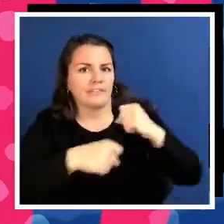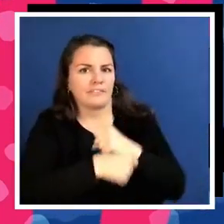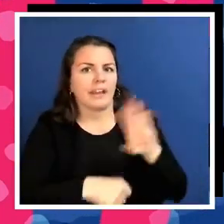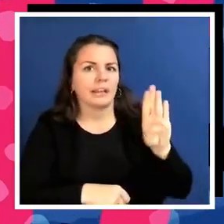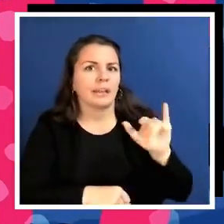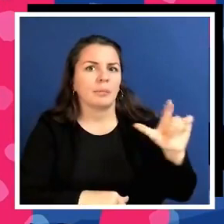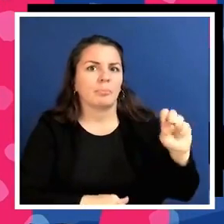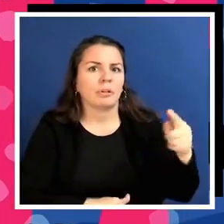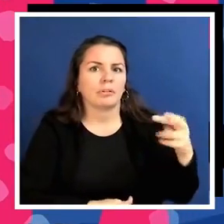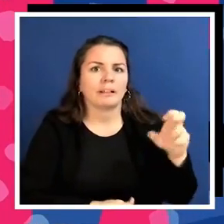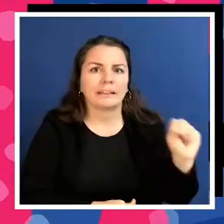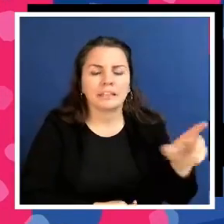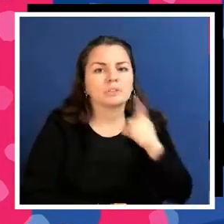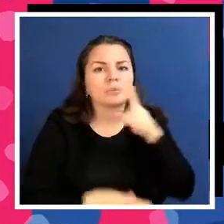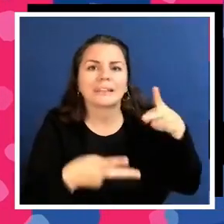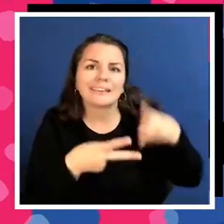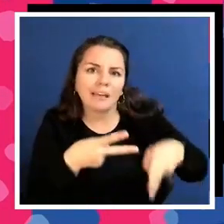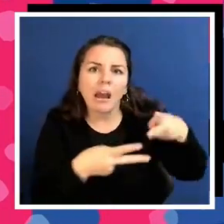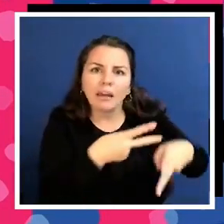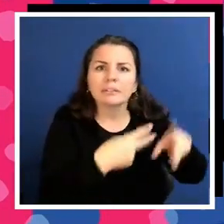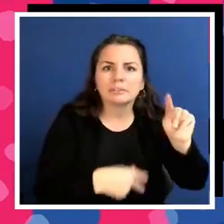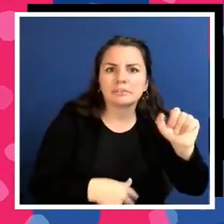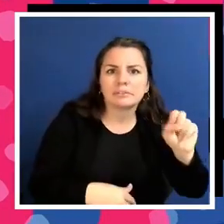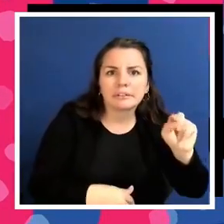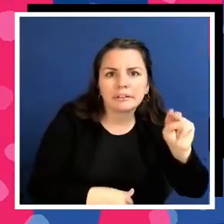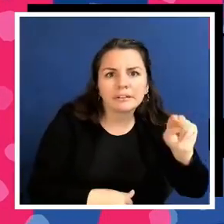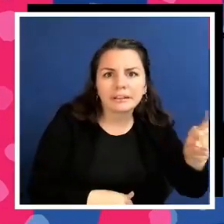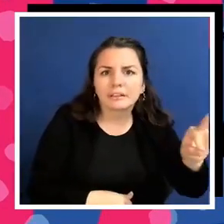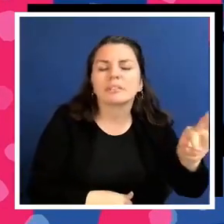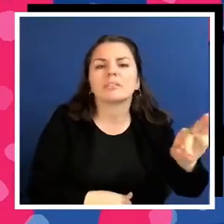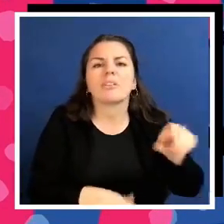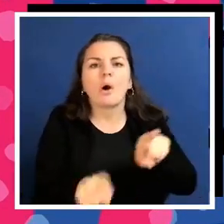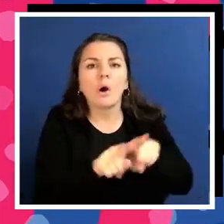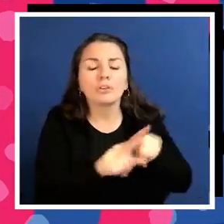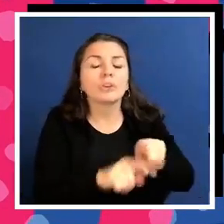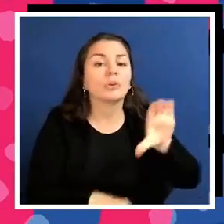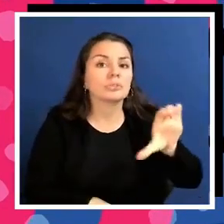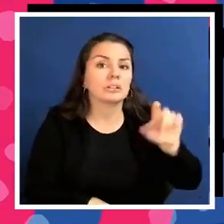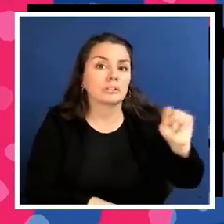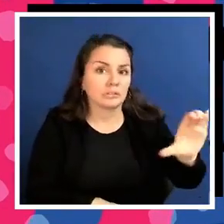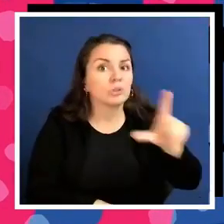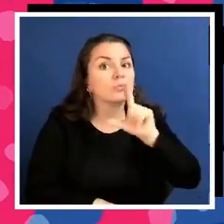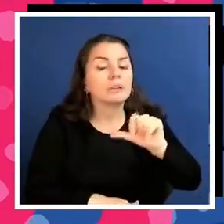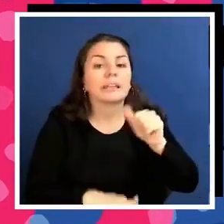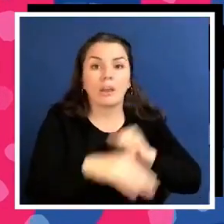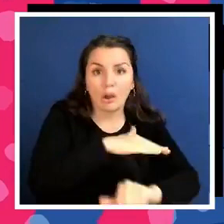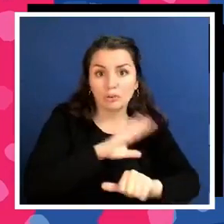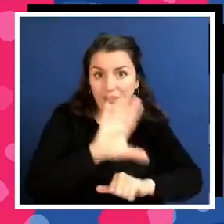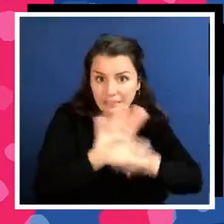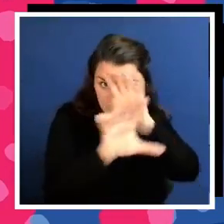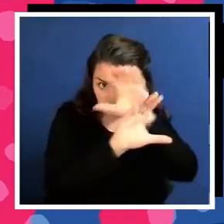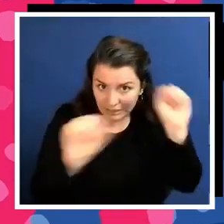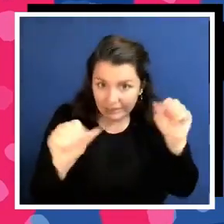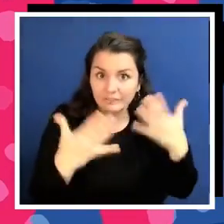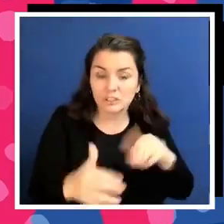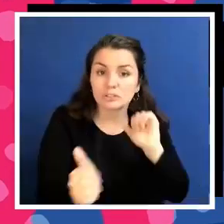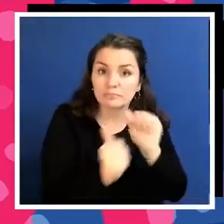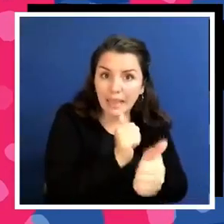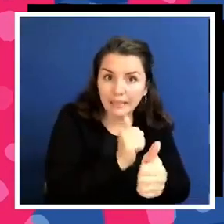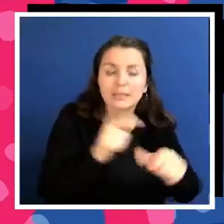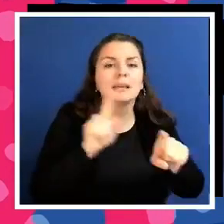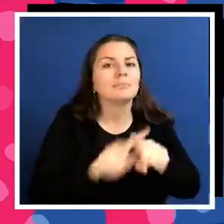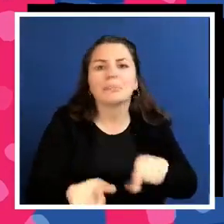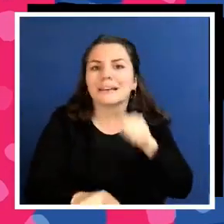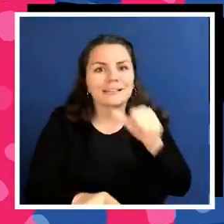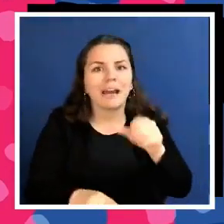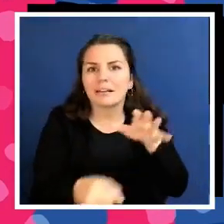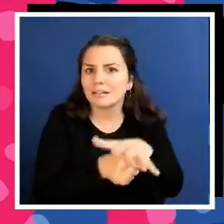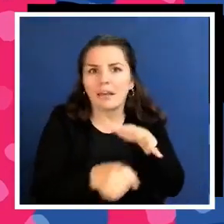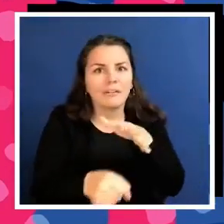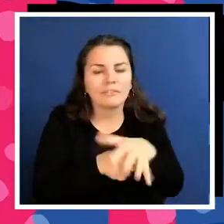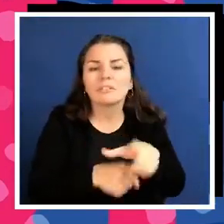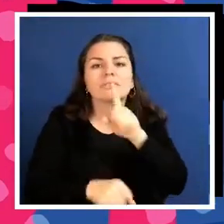THE ERA OF BIG GOVERNMENT IS